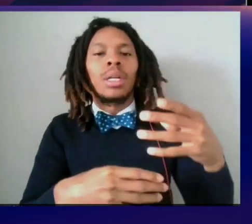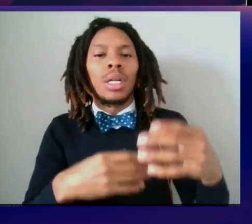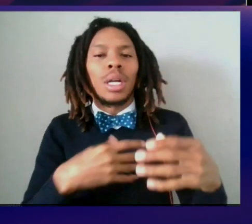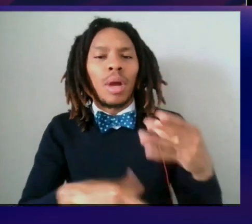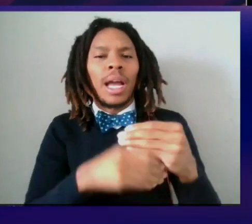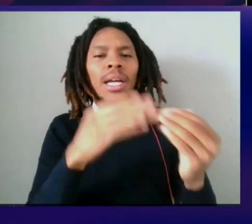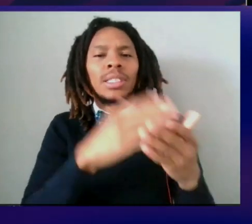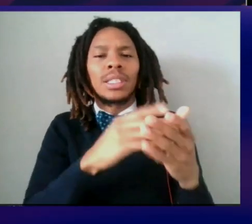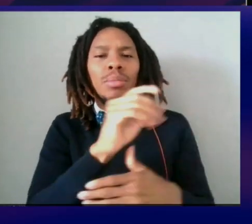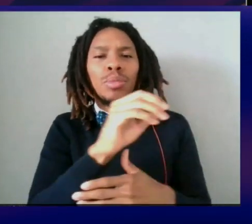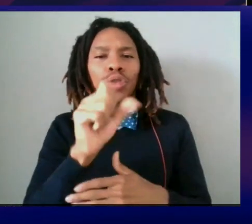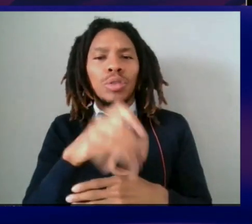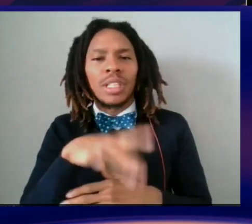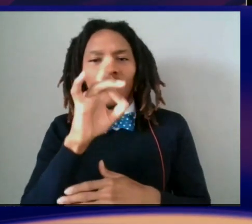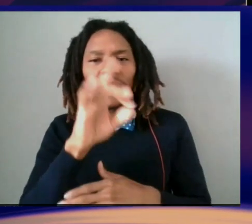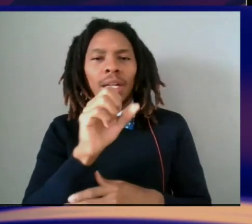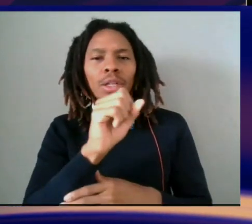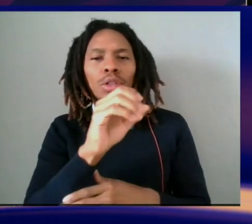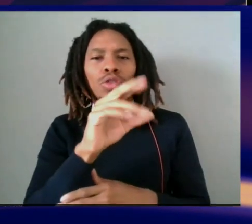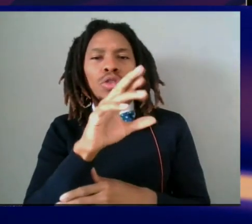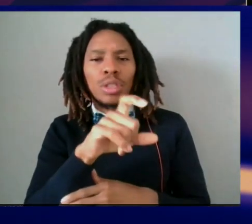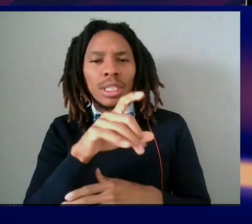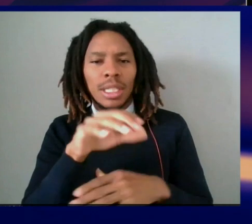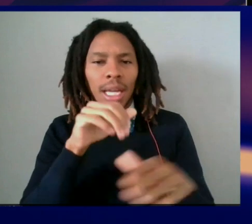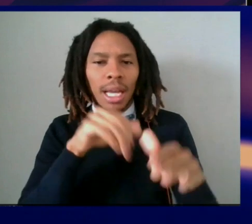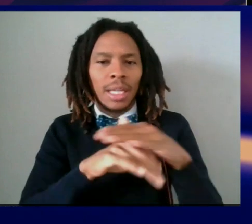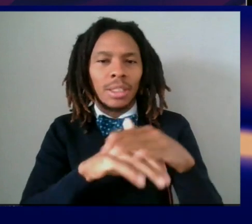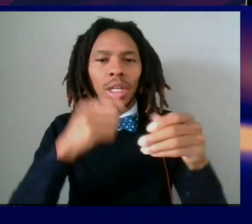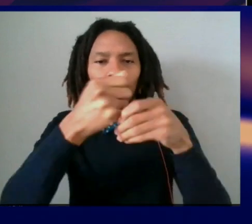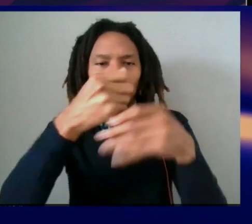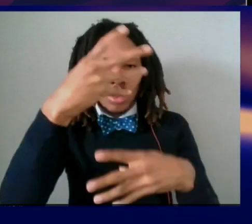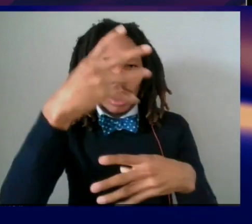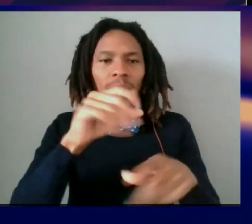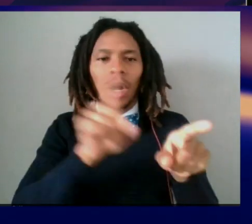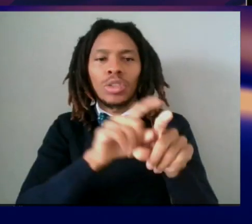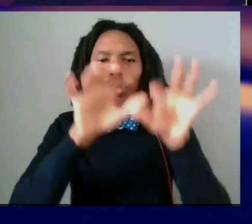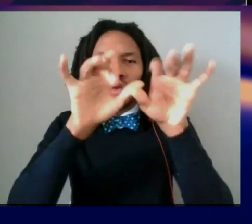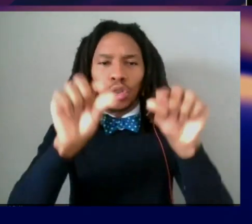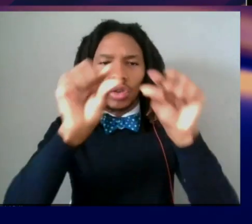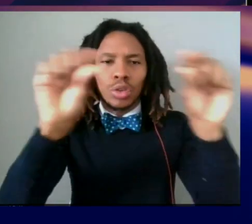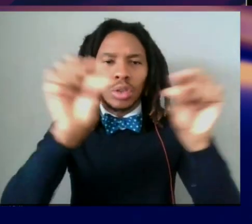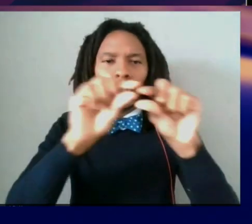that you need to access. So a dropdown box and also a search field. So you can quickly get to what you're trying to query.